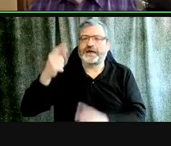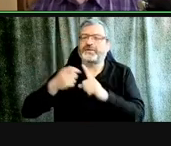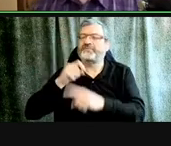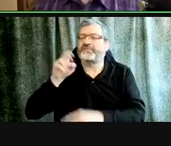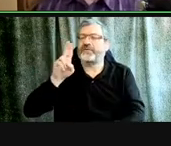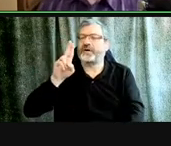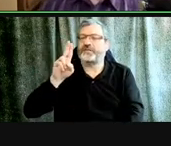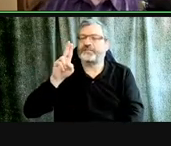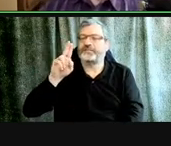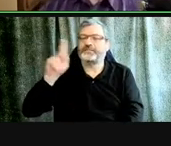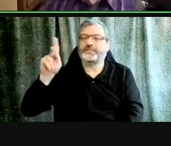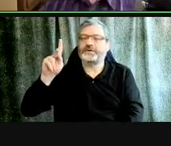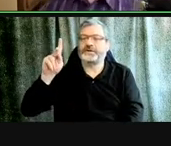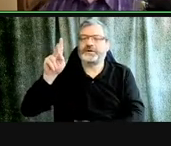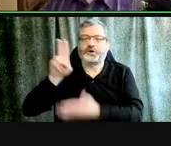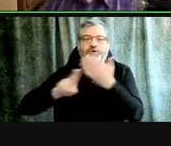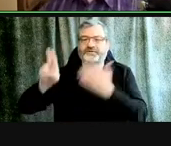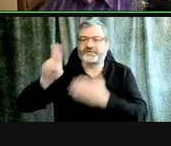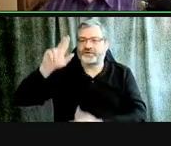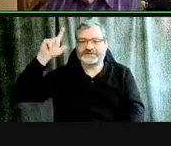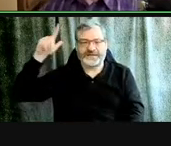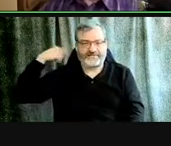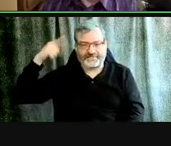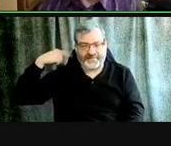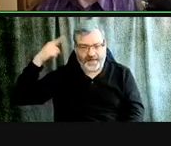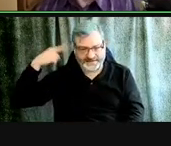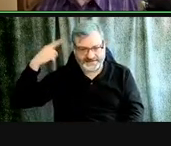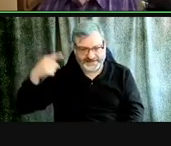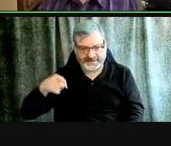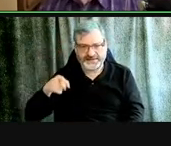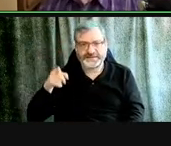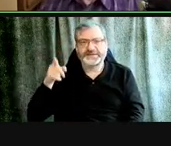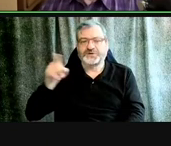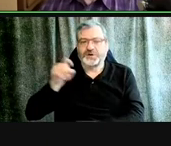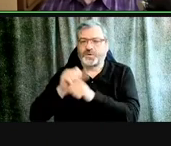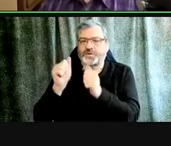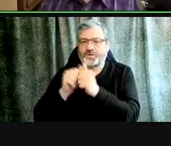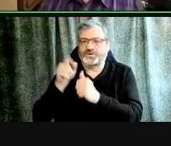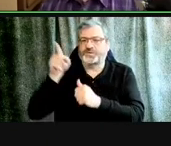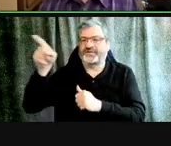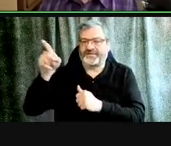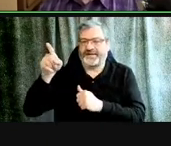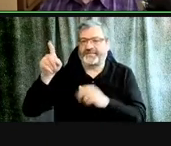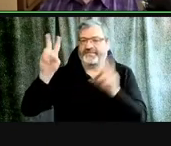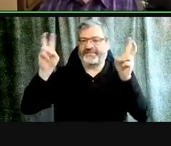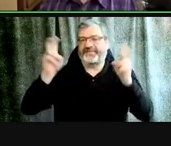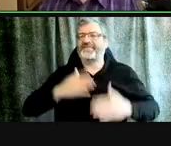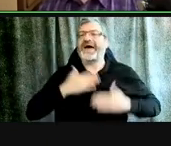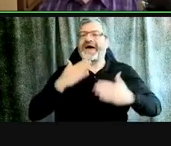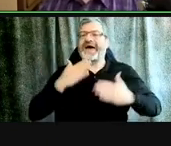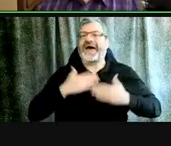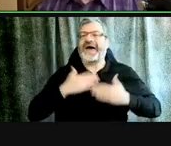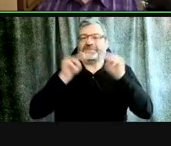a bit, and Tony Butler, the founder of the Happy Museum project in the UK. So we spent three or four years doing case